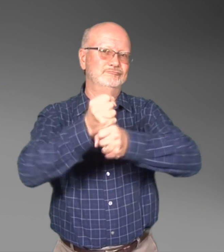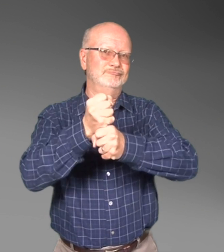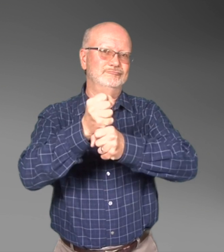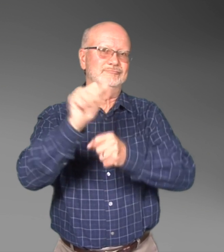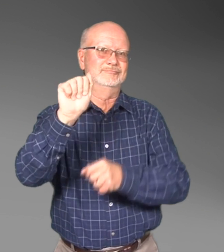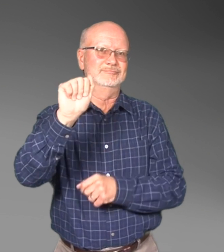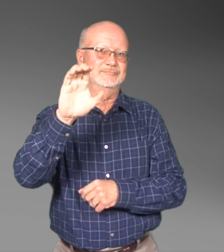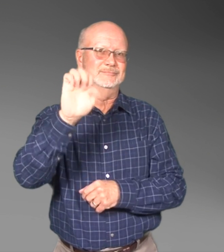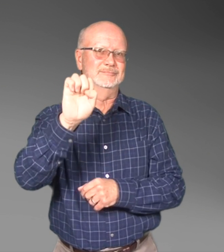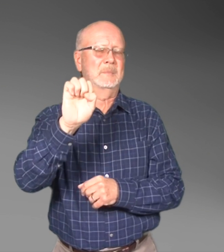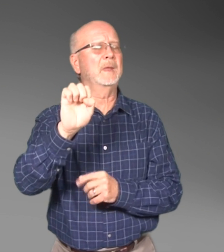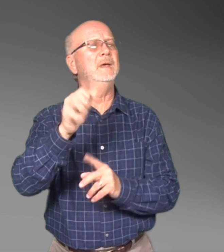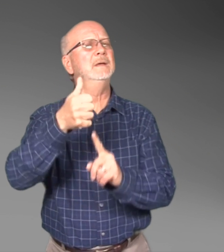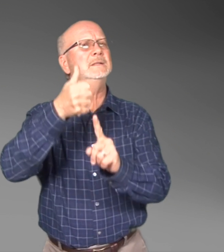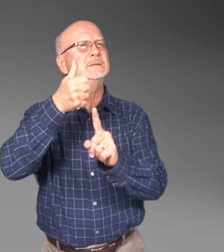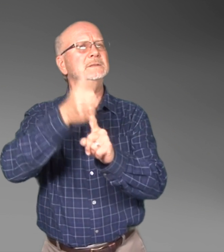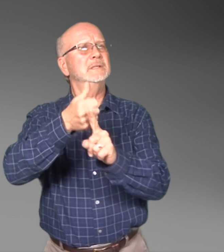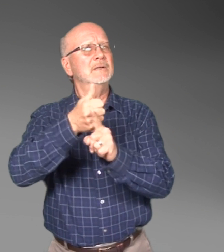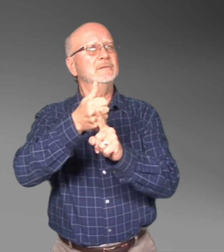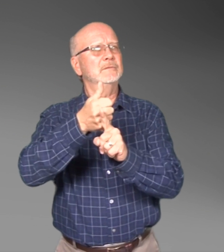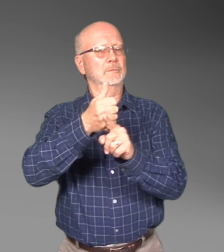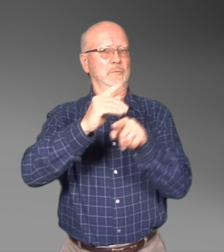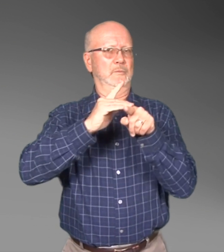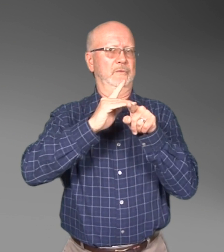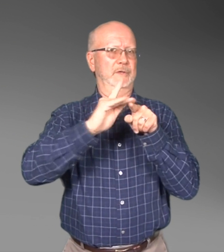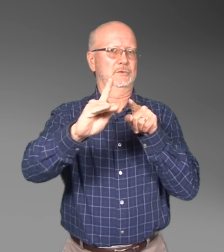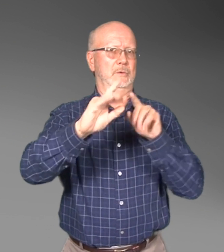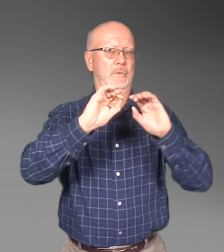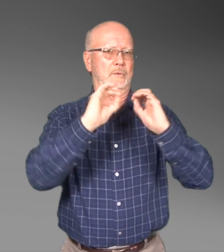ACE is a professional organization that advocates